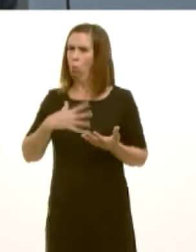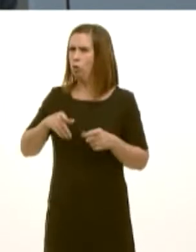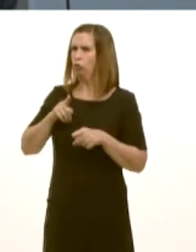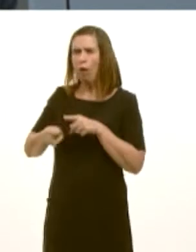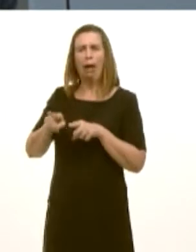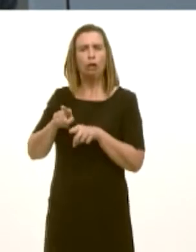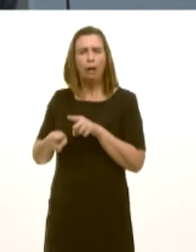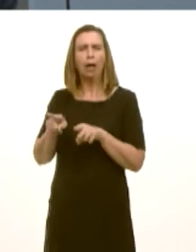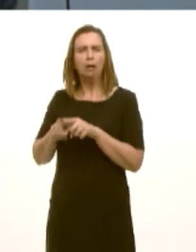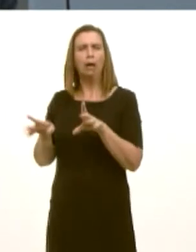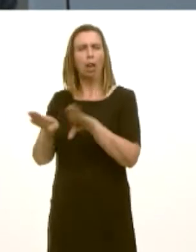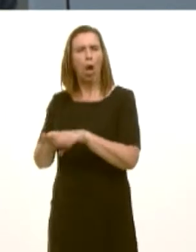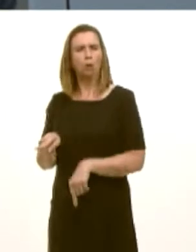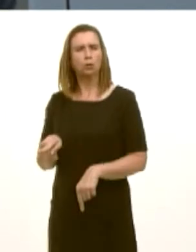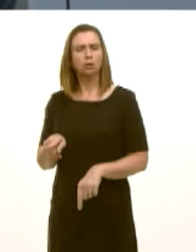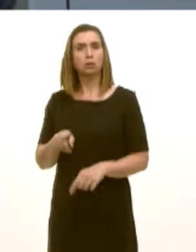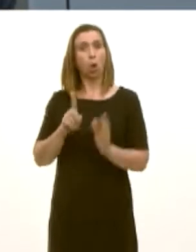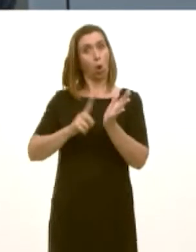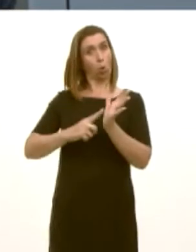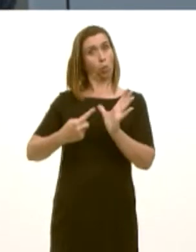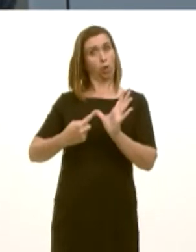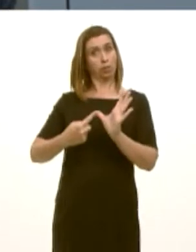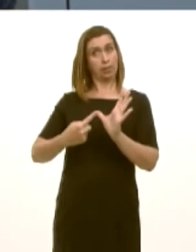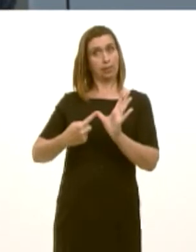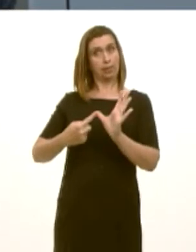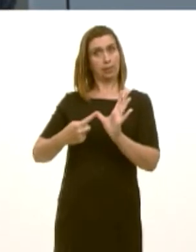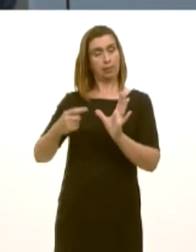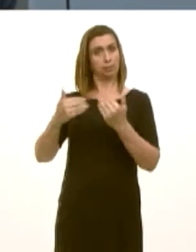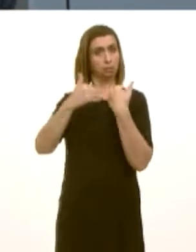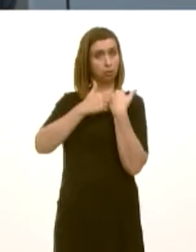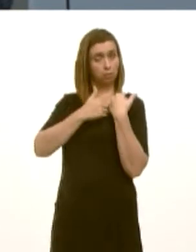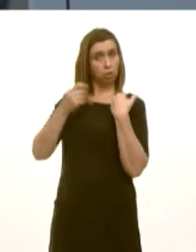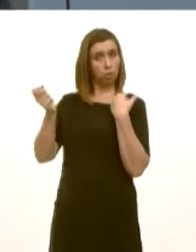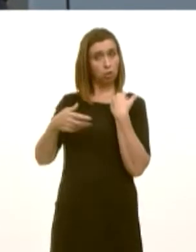What consideration do you think local authorities and others should have in respect of the psychological